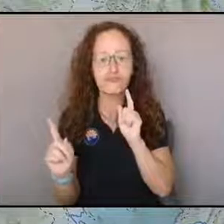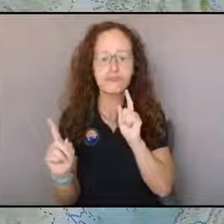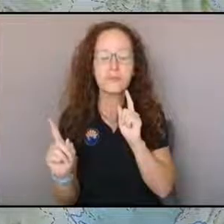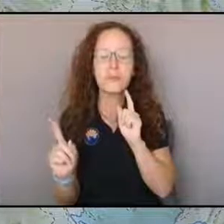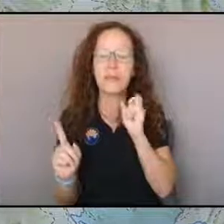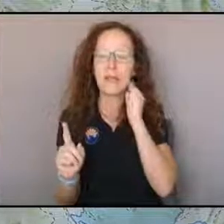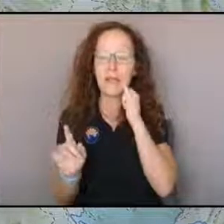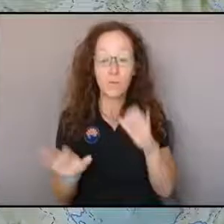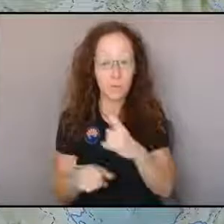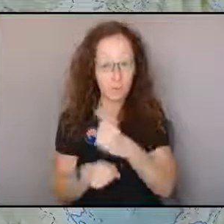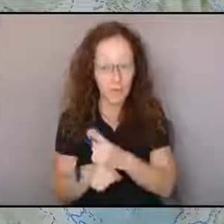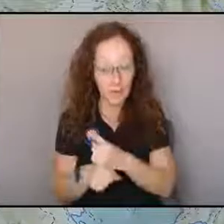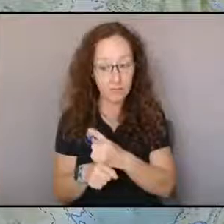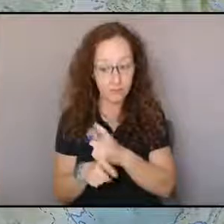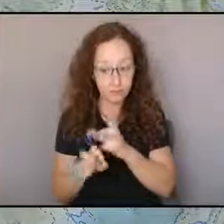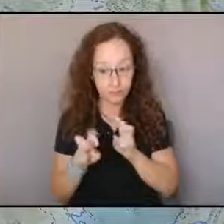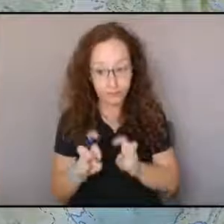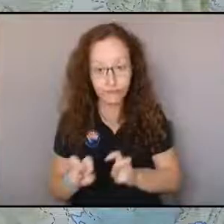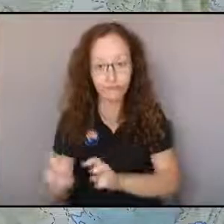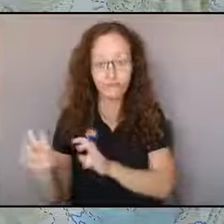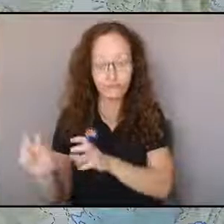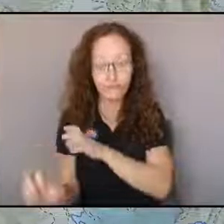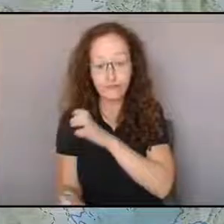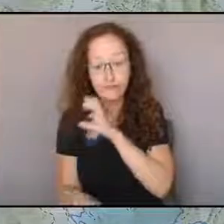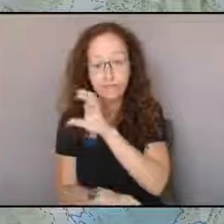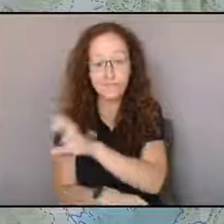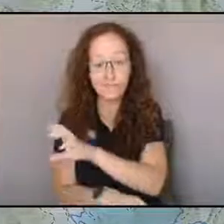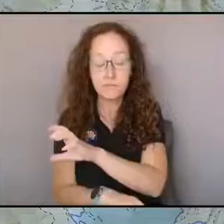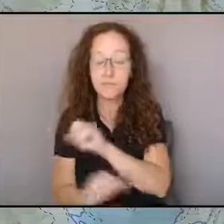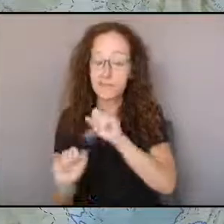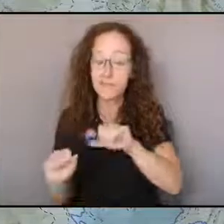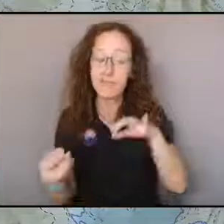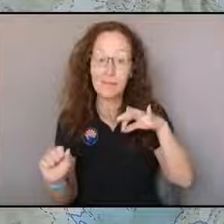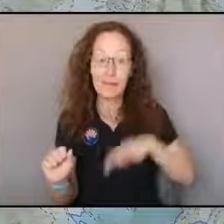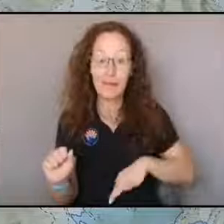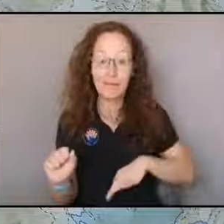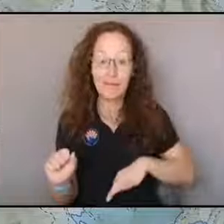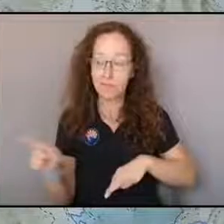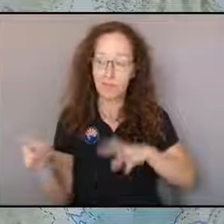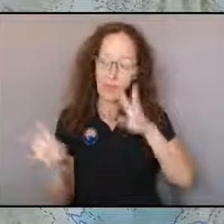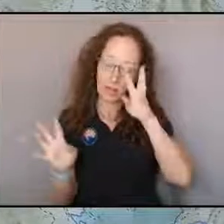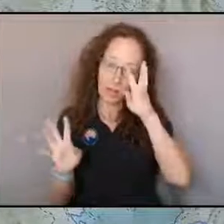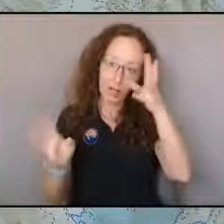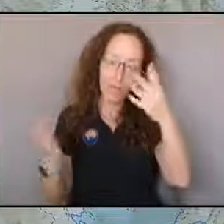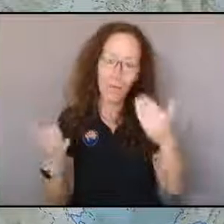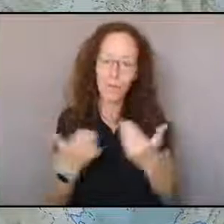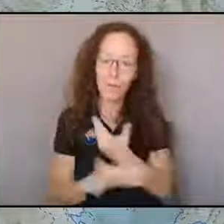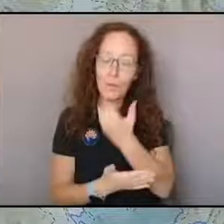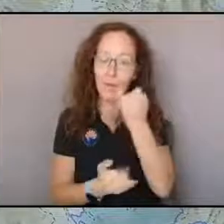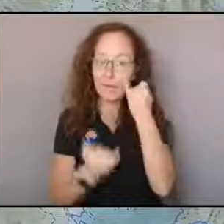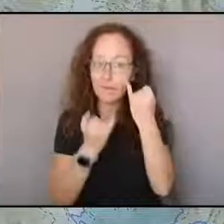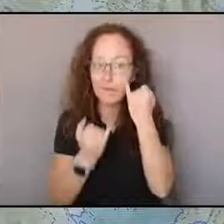GOES WELL AND IT IS A PROCESS THAT, IF DONE CORRECTLY,